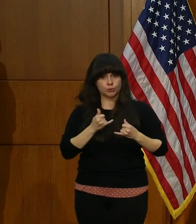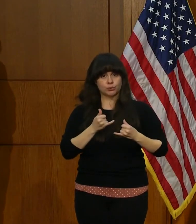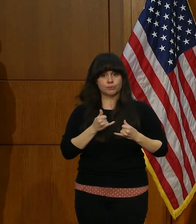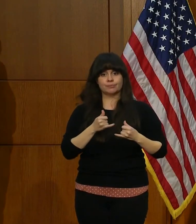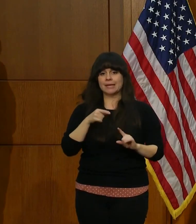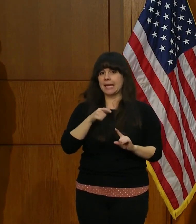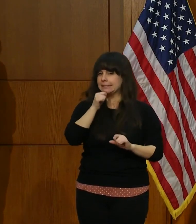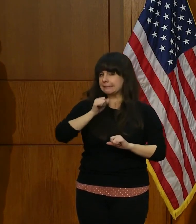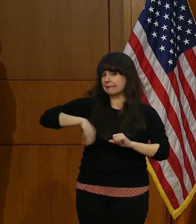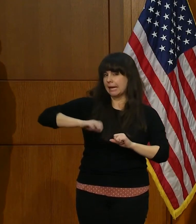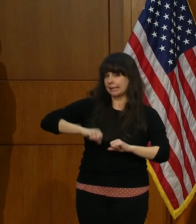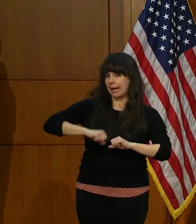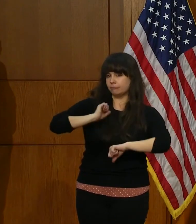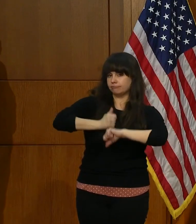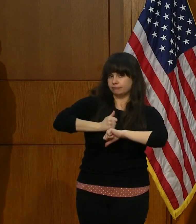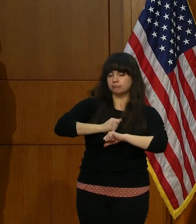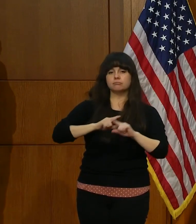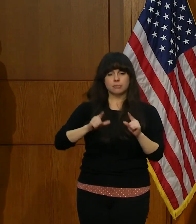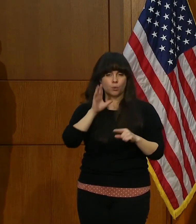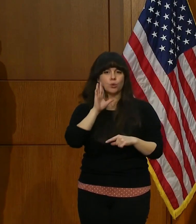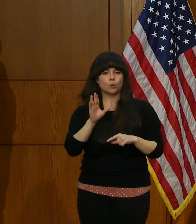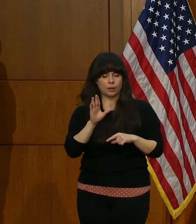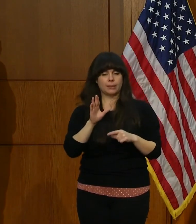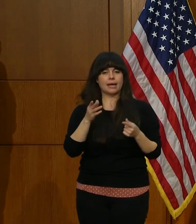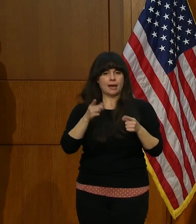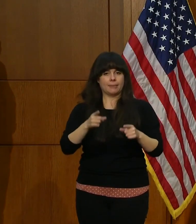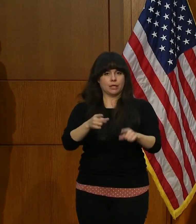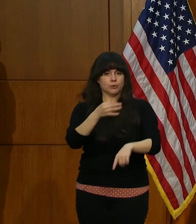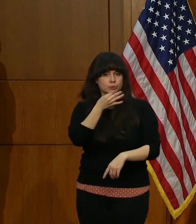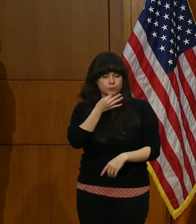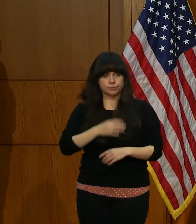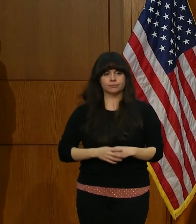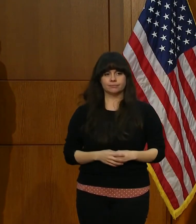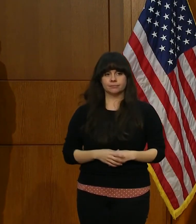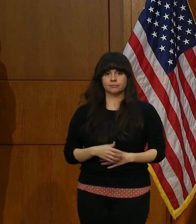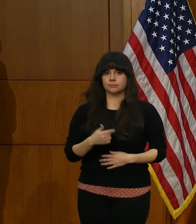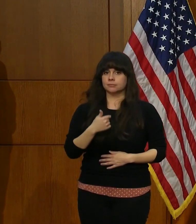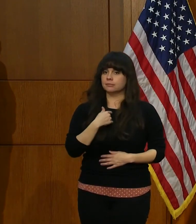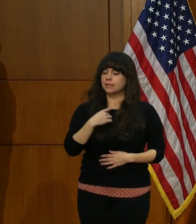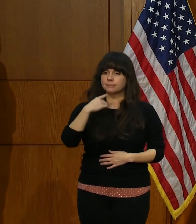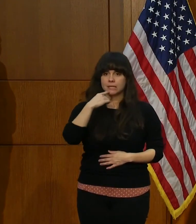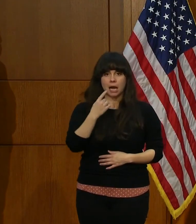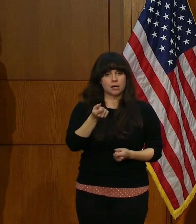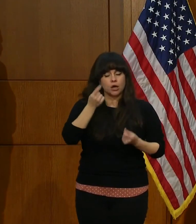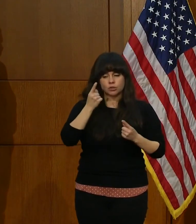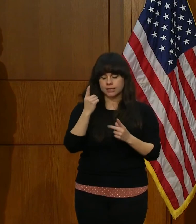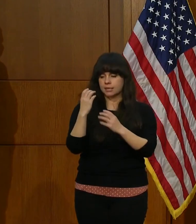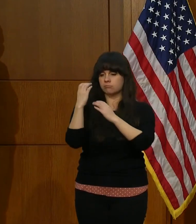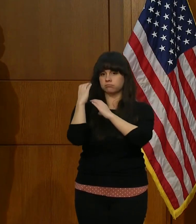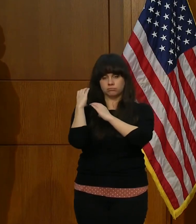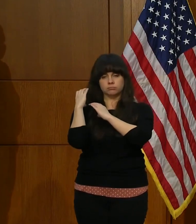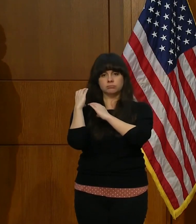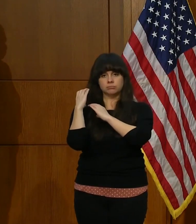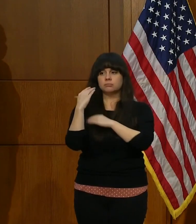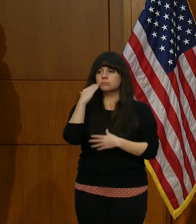PEOPLE TO ANSWER THE PHONES. THIS ISN'T IN PLACE YET, BUT IT